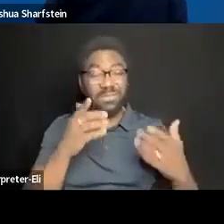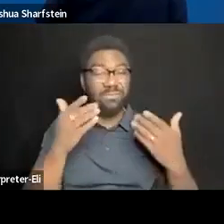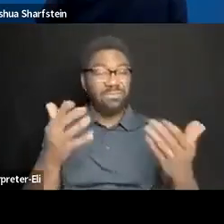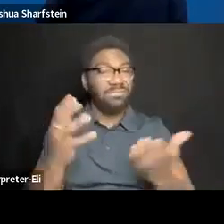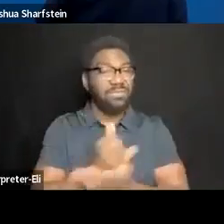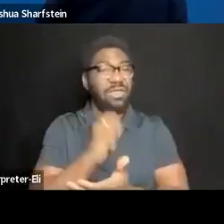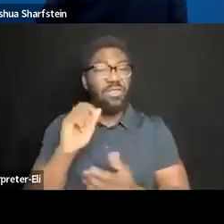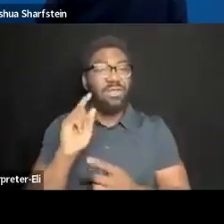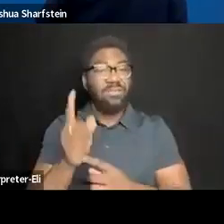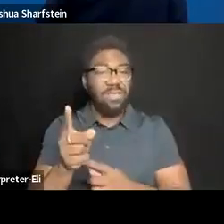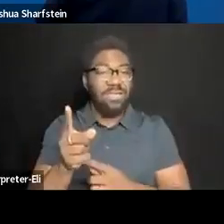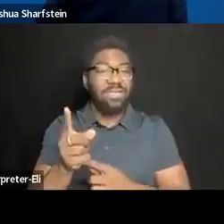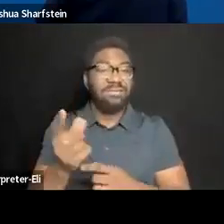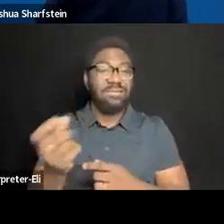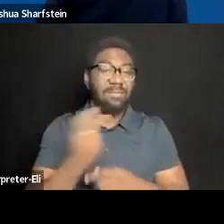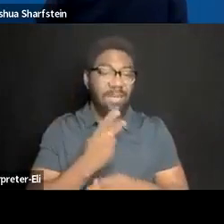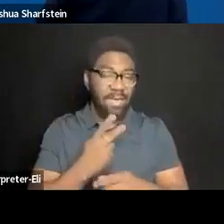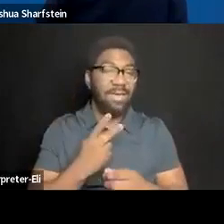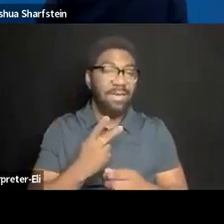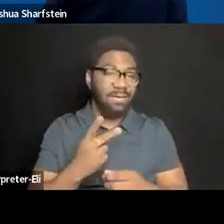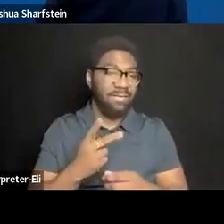for our laboratory working group report. Thank you very much.